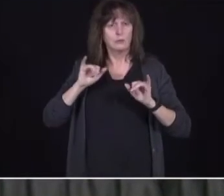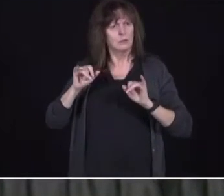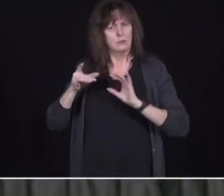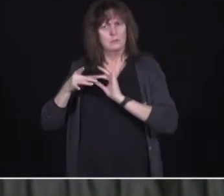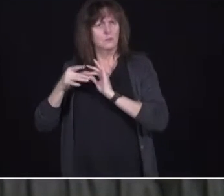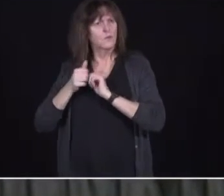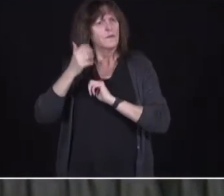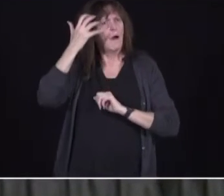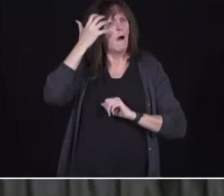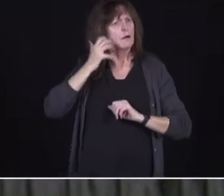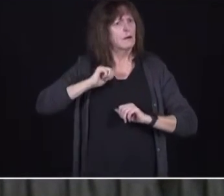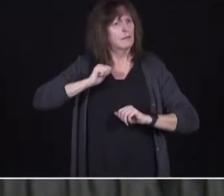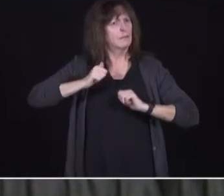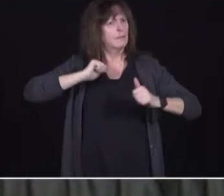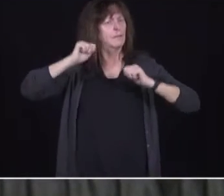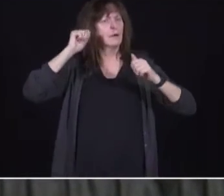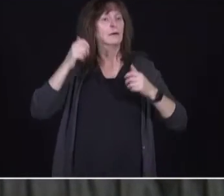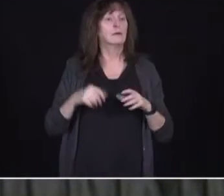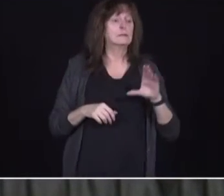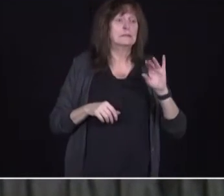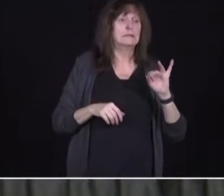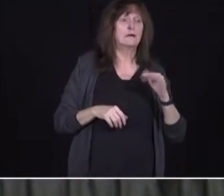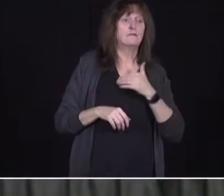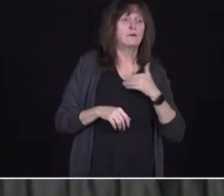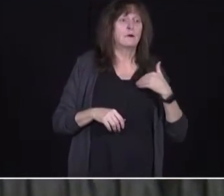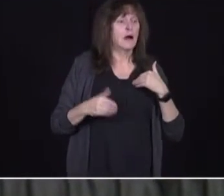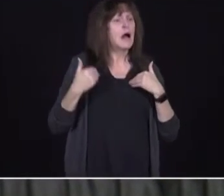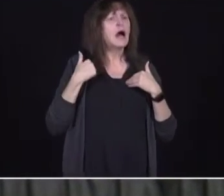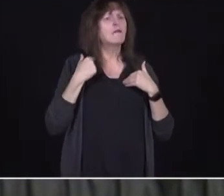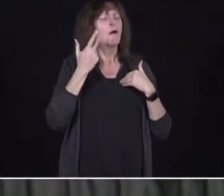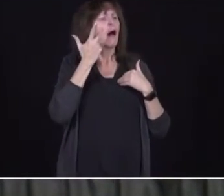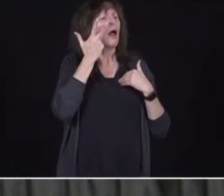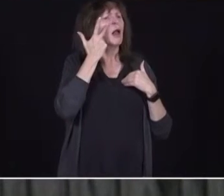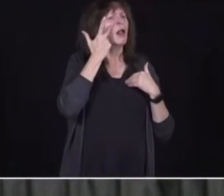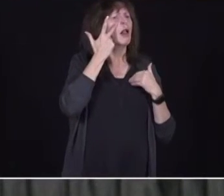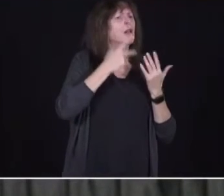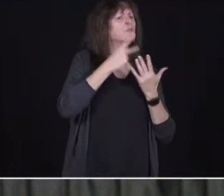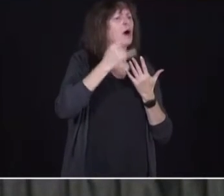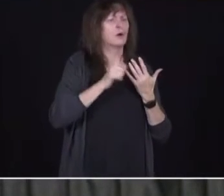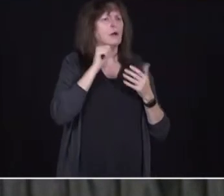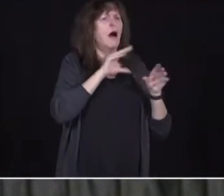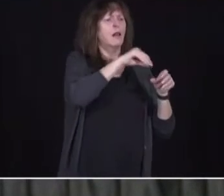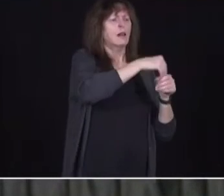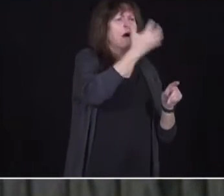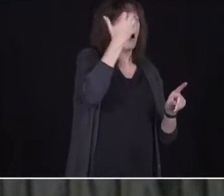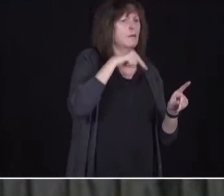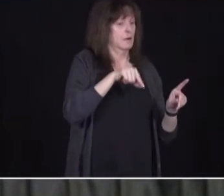We have -- as I mentioned the city of Toronto setting up a pilot project to run a